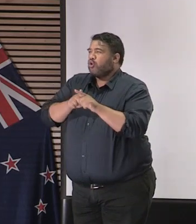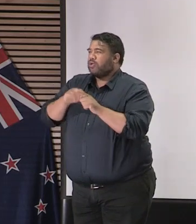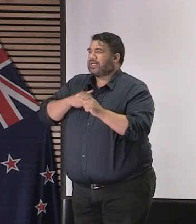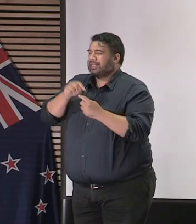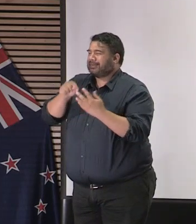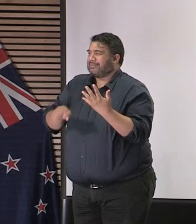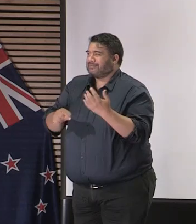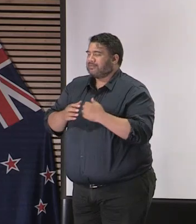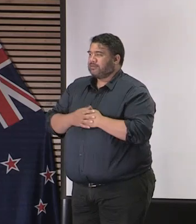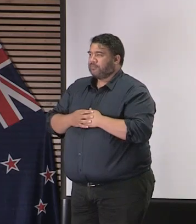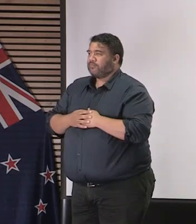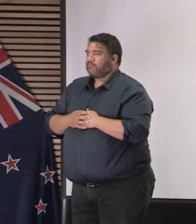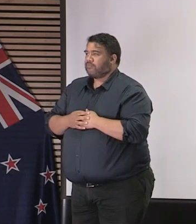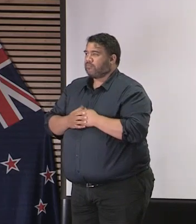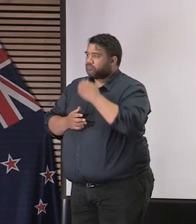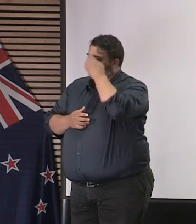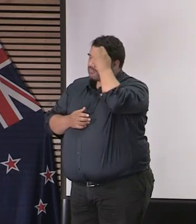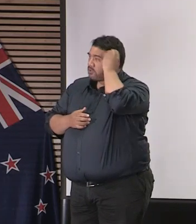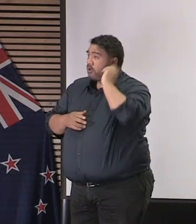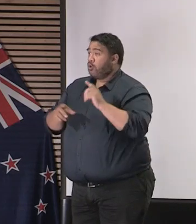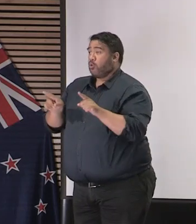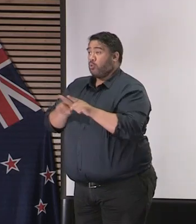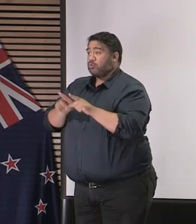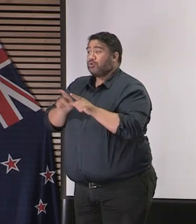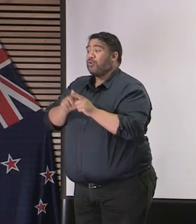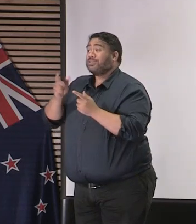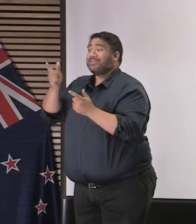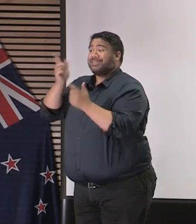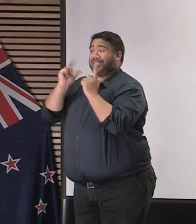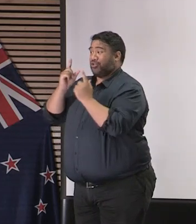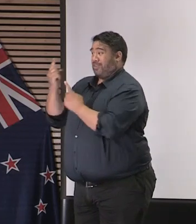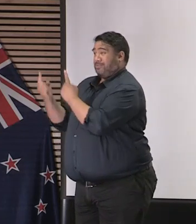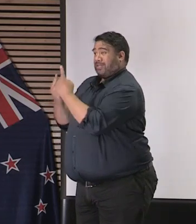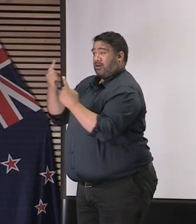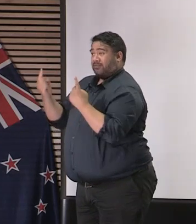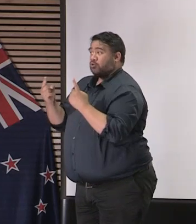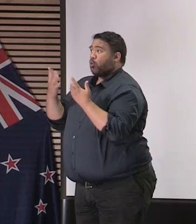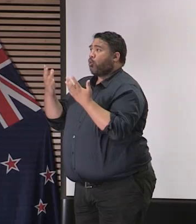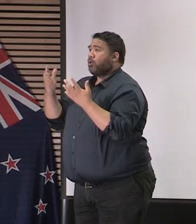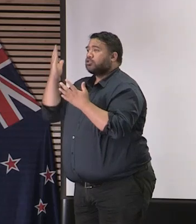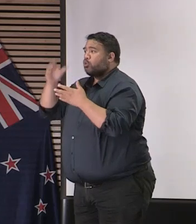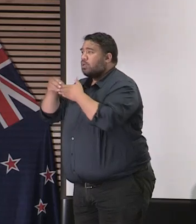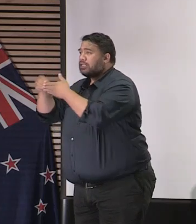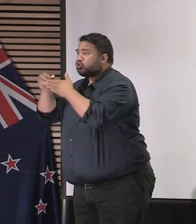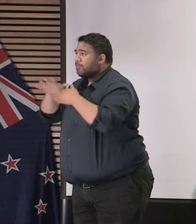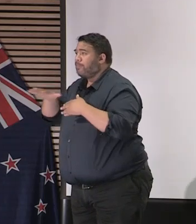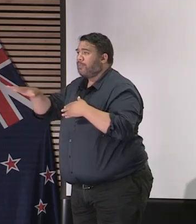for parents online. So supporting all of that we have